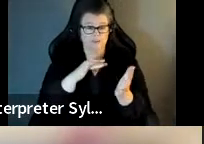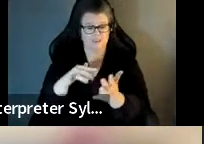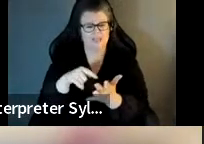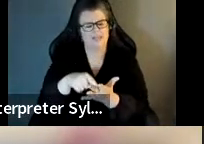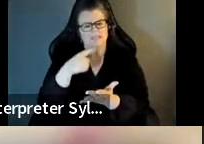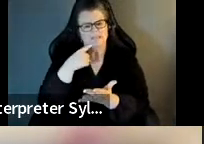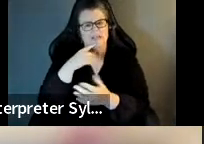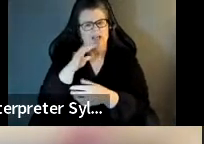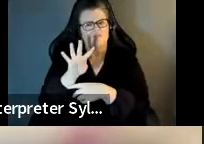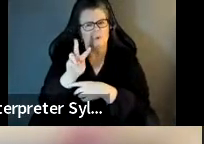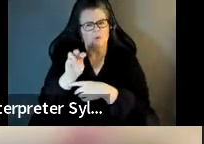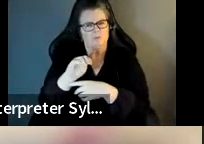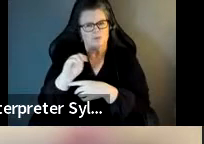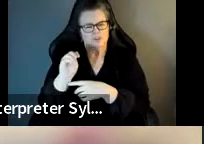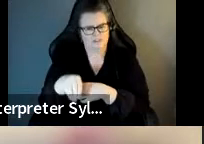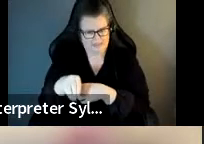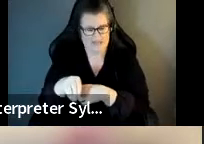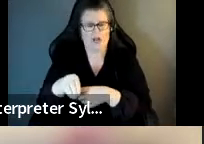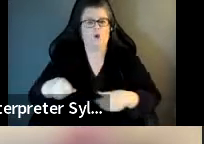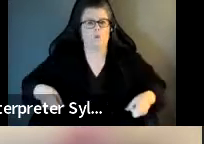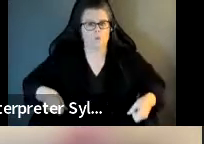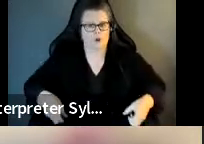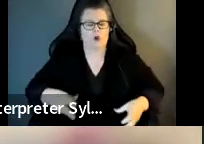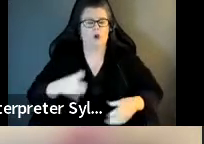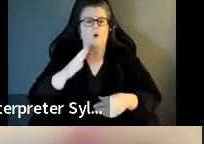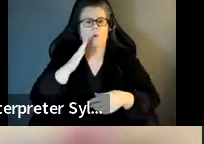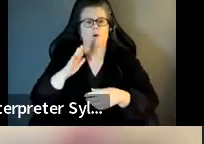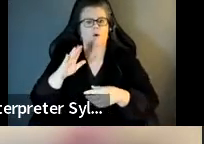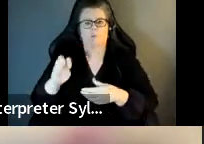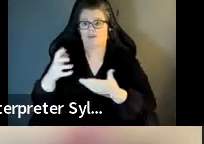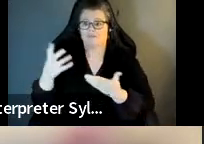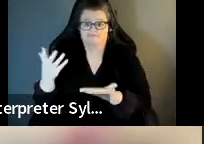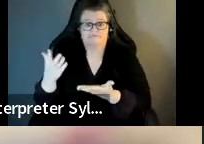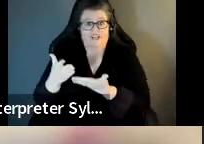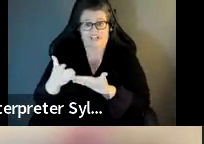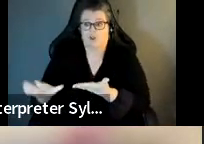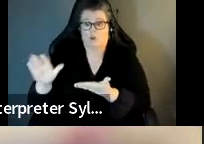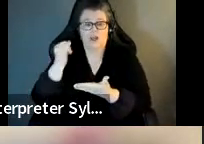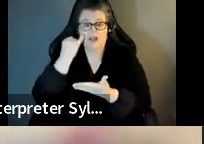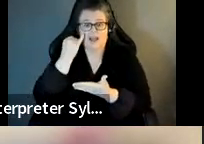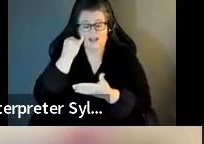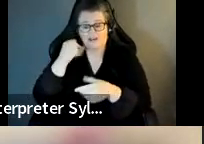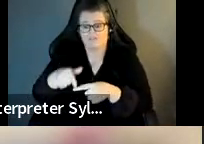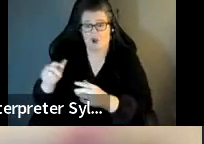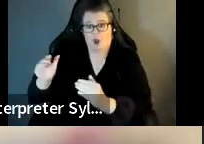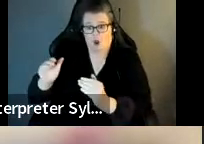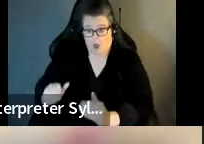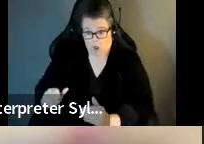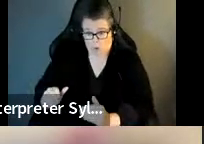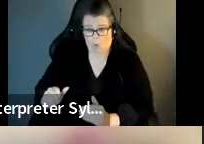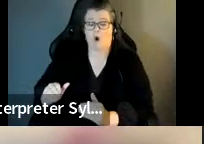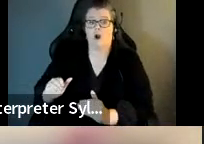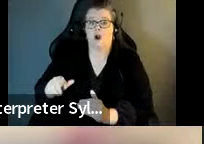users would be excluded if the lower height limit for adjustable transfer services were set at 19 inches.